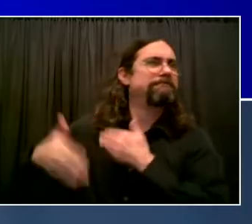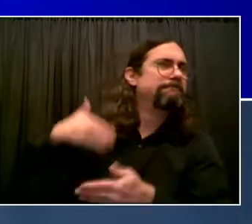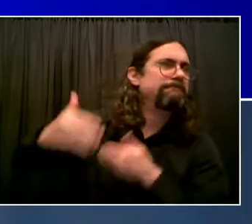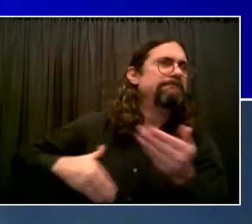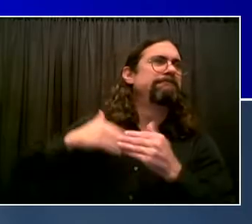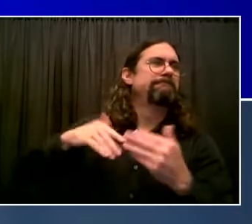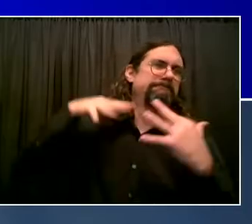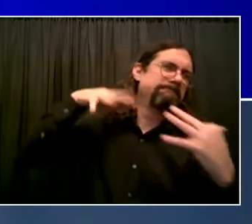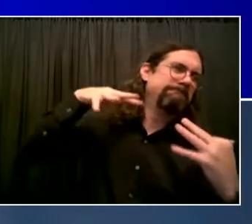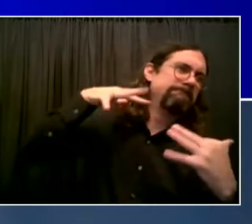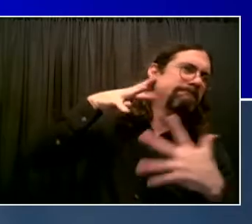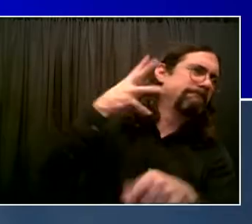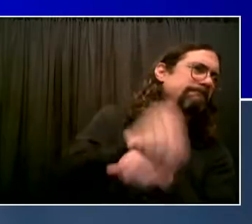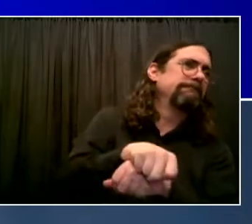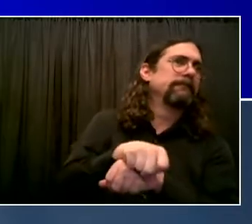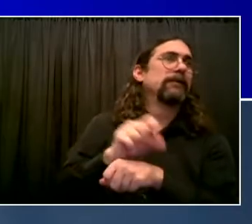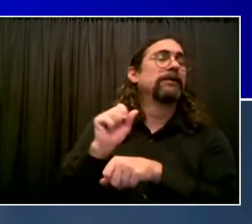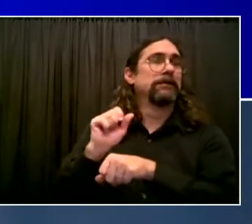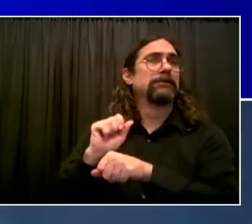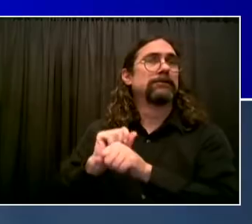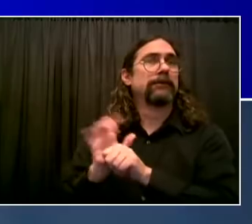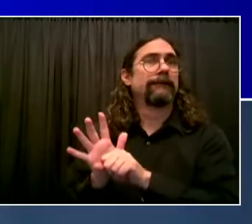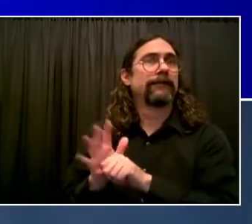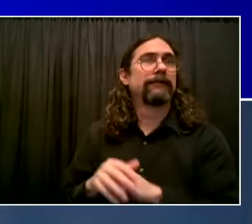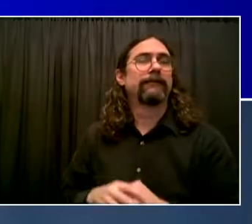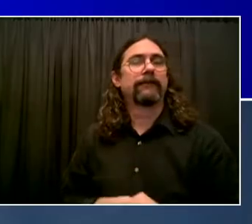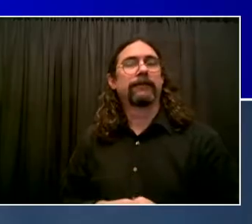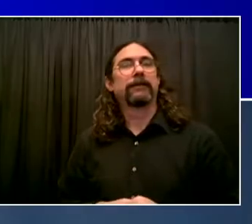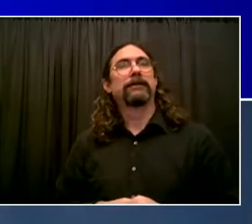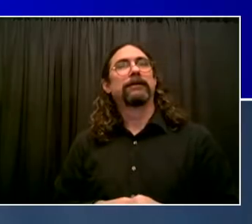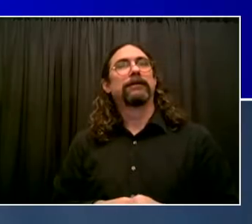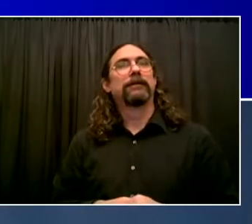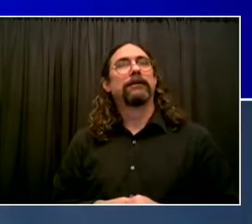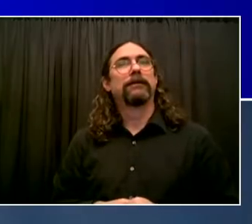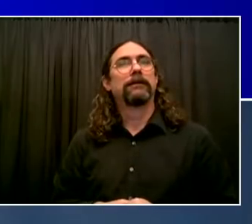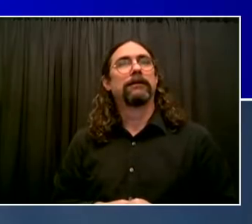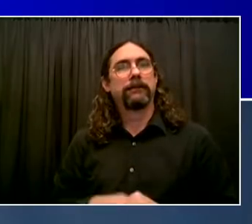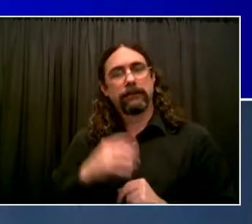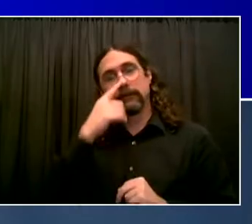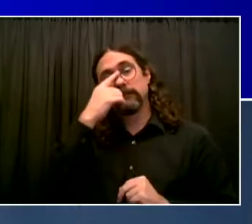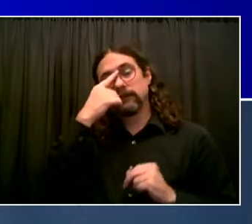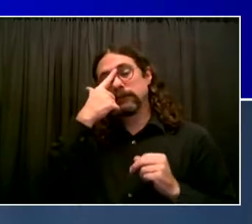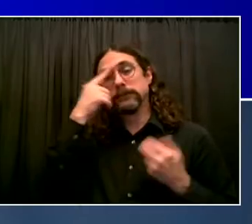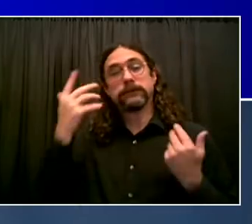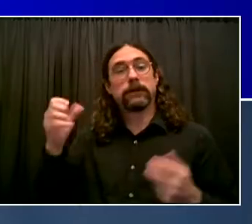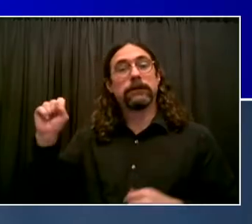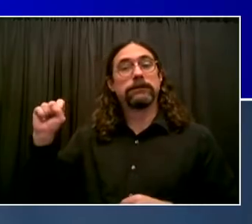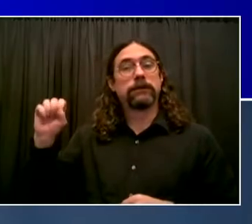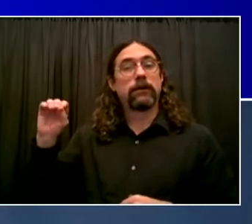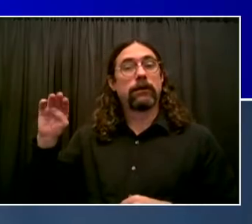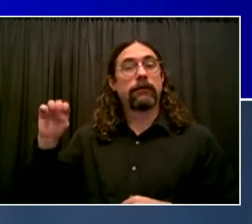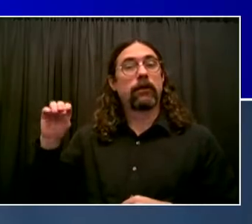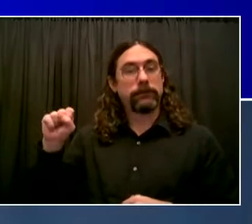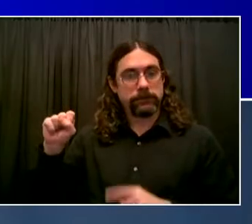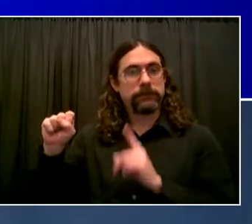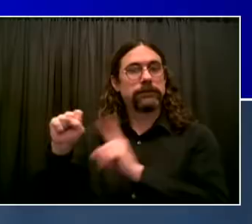TO VACCINATE PEOPLE IN THEIR OFFICES WITH THE